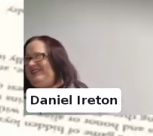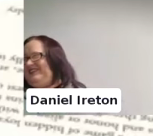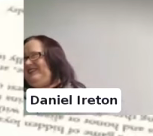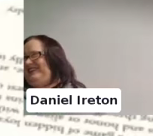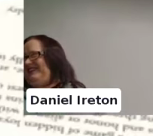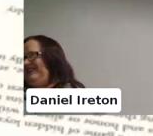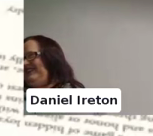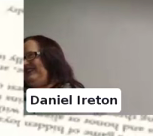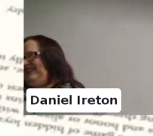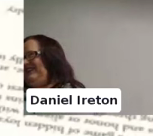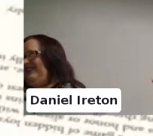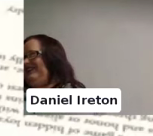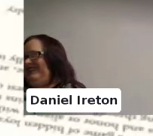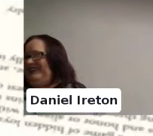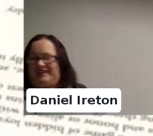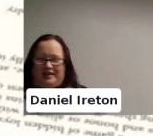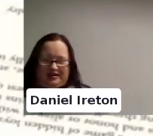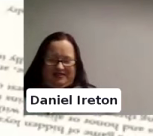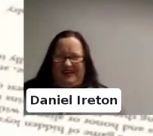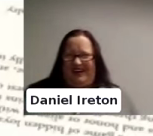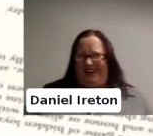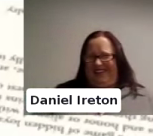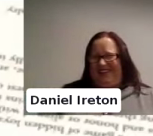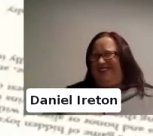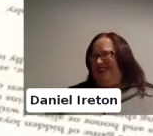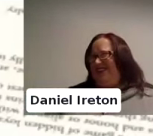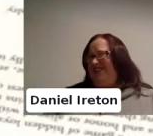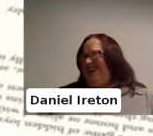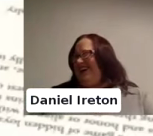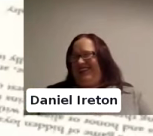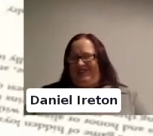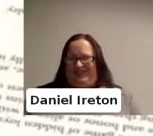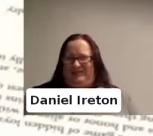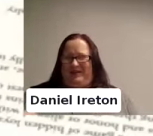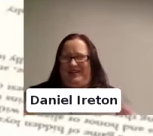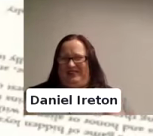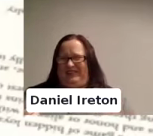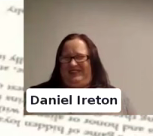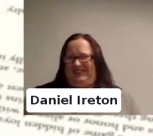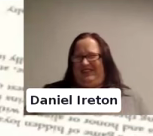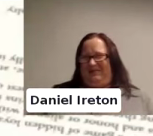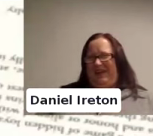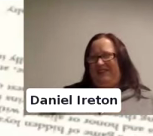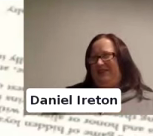But again if you're someone that needs tactile connect 4 because of visual impairment or motor skill difficulties, yeah, your ability to operate a drill safely, you know, that goes right out the window again. Oh, this is another one of our designs. Angie you want to talk about it?